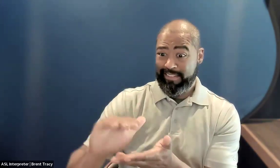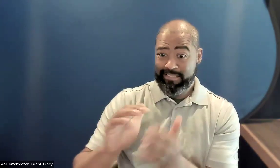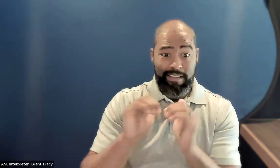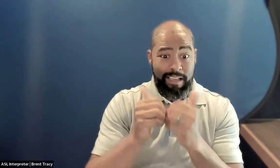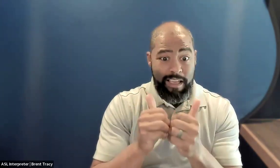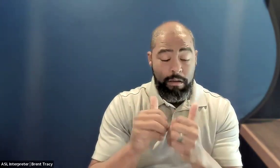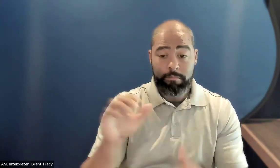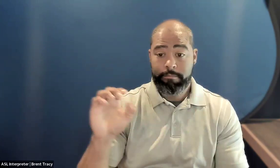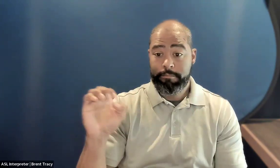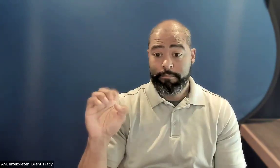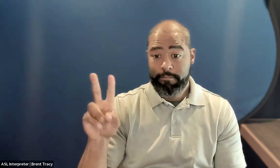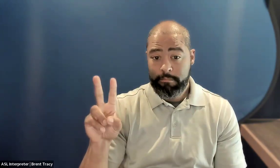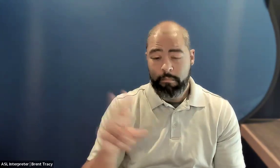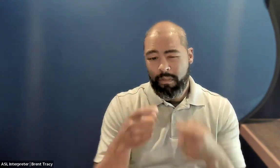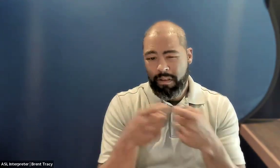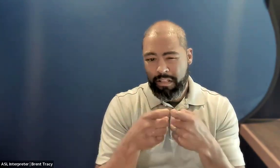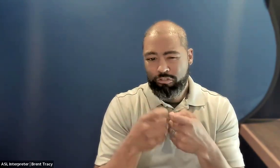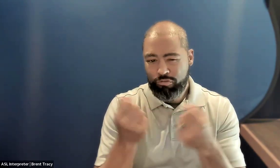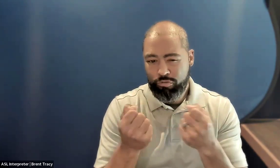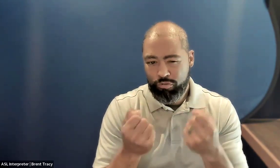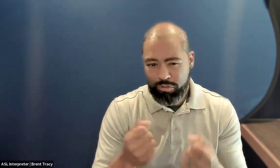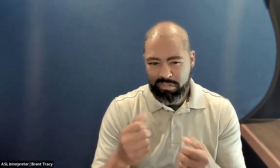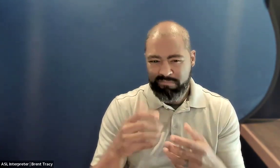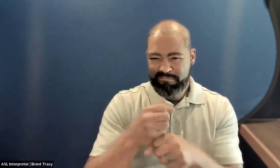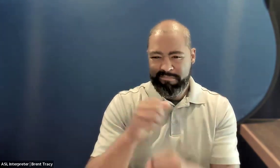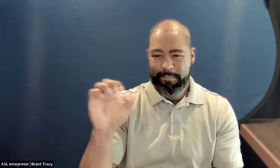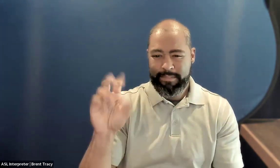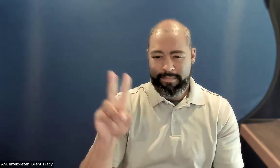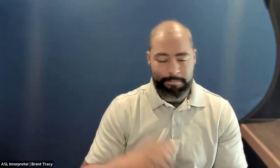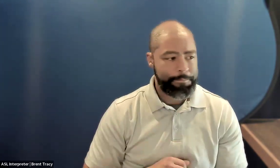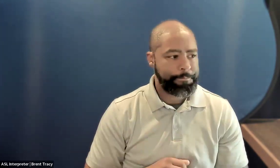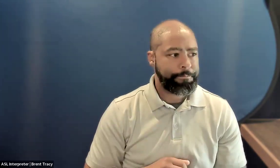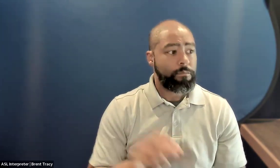But the CECP also mentions what I would characterize as soft